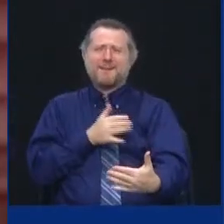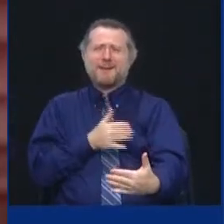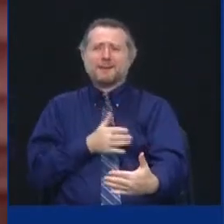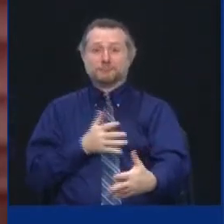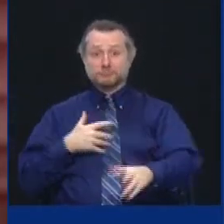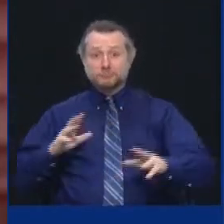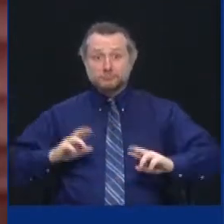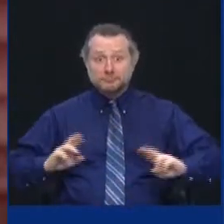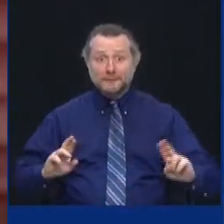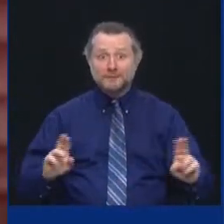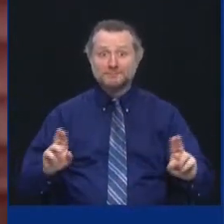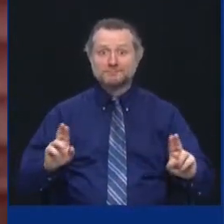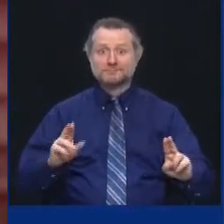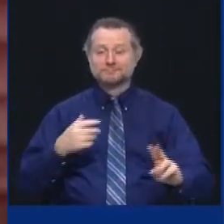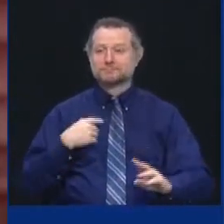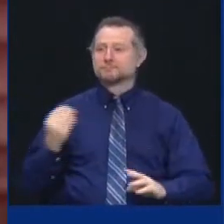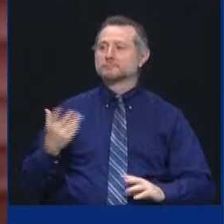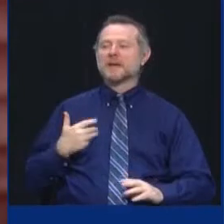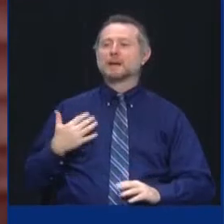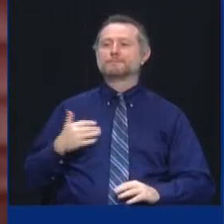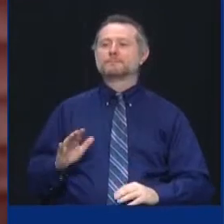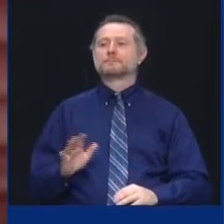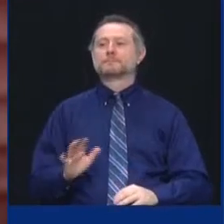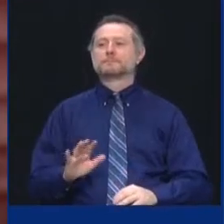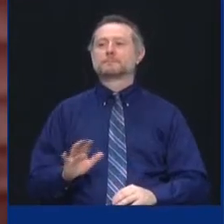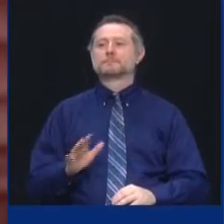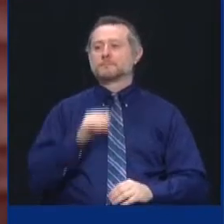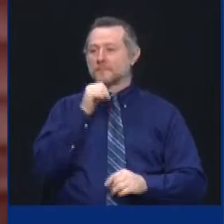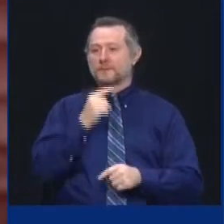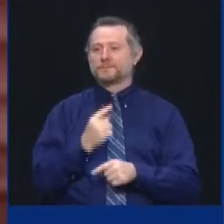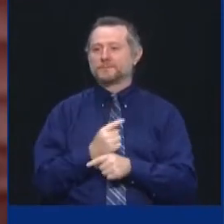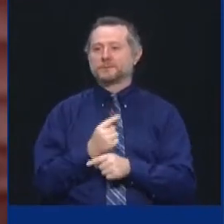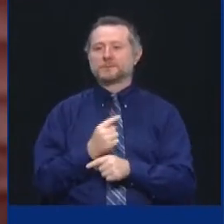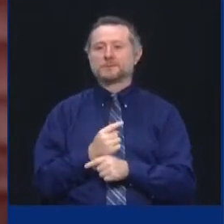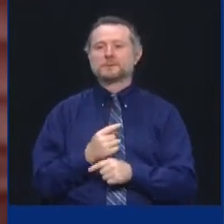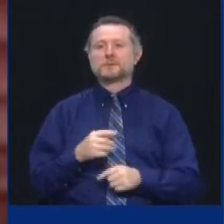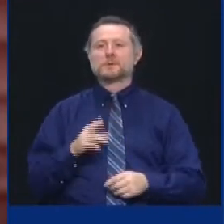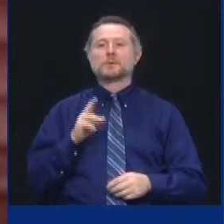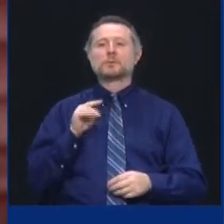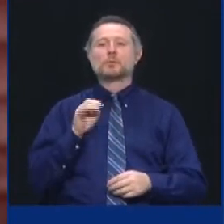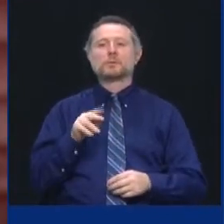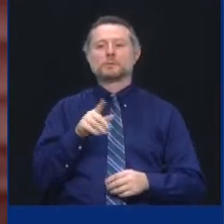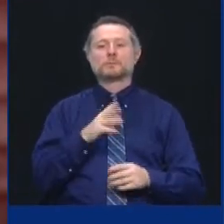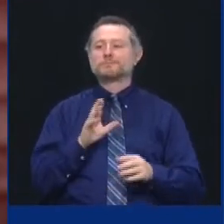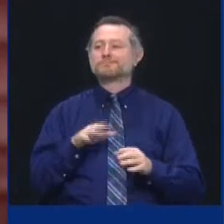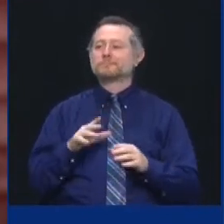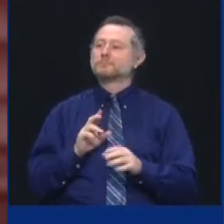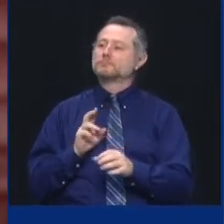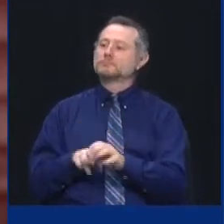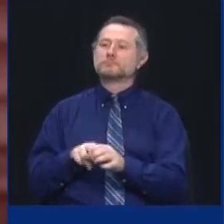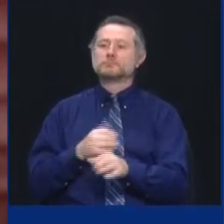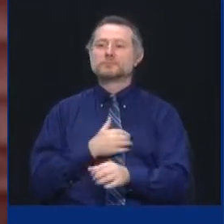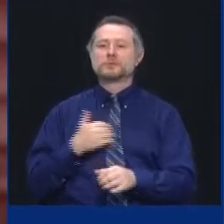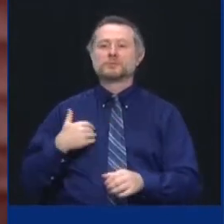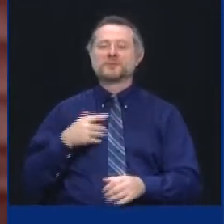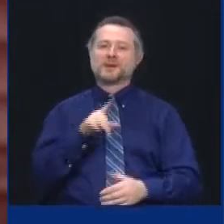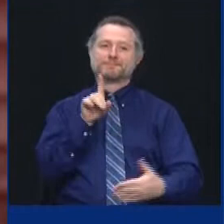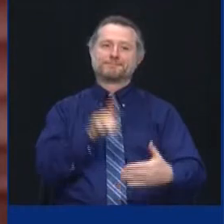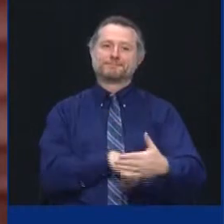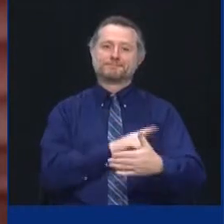COMPOSITION OF "NEW YORK STATE OF MIND." I WAS REHEARSING FOR DAYS, ALL PREPARED. MR. DOLAN JUST INFORMED ME I